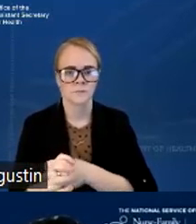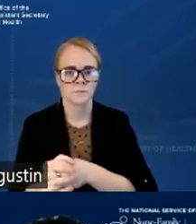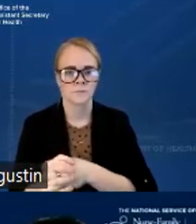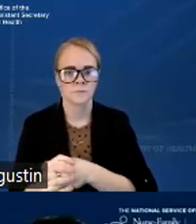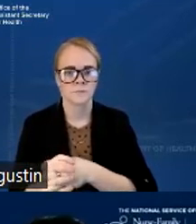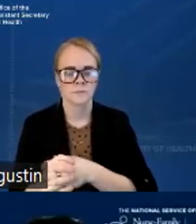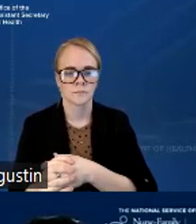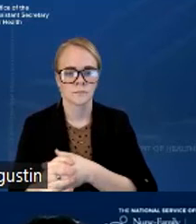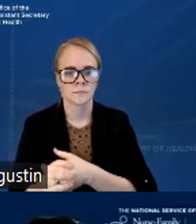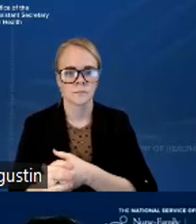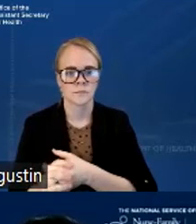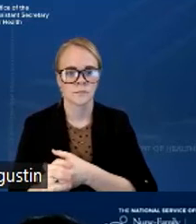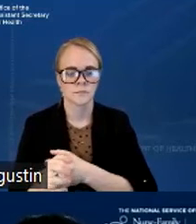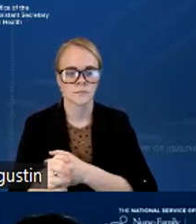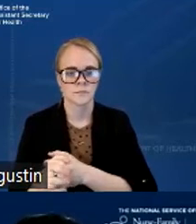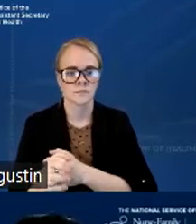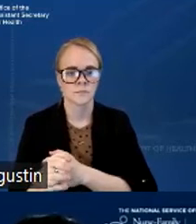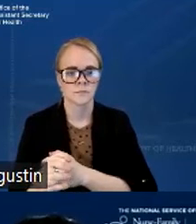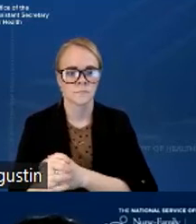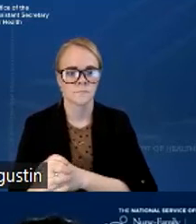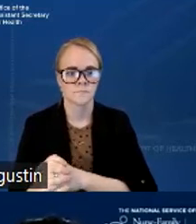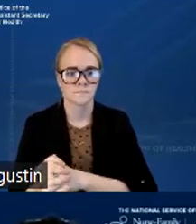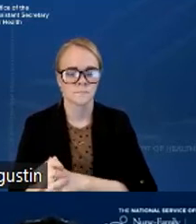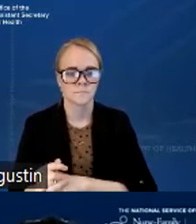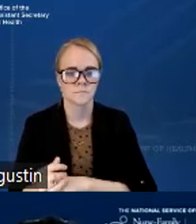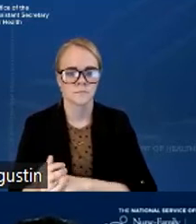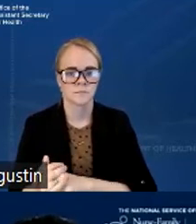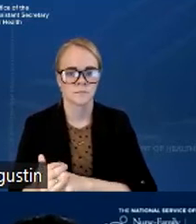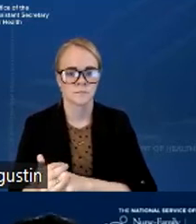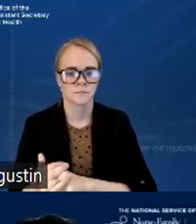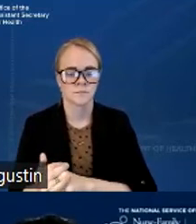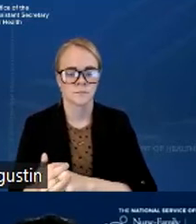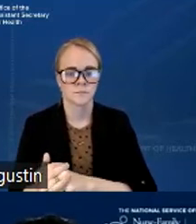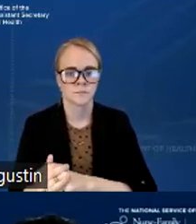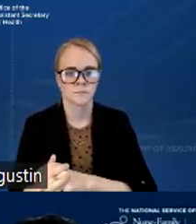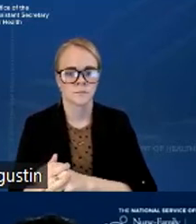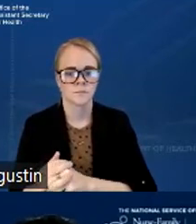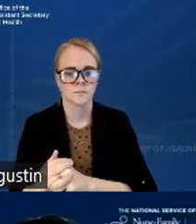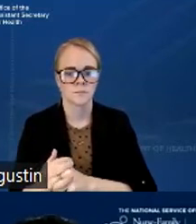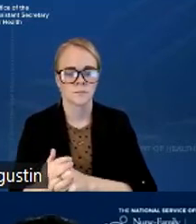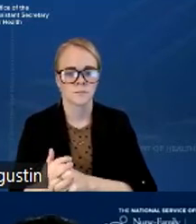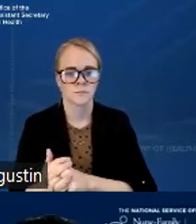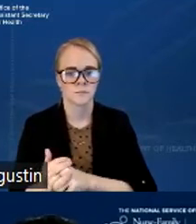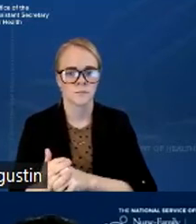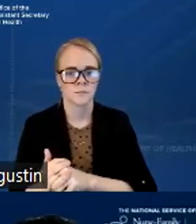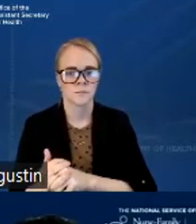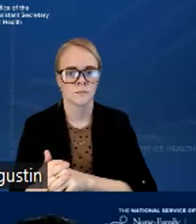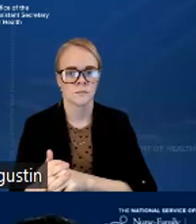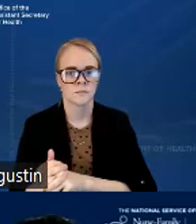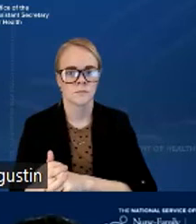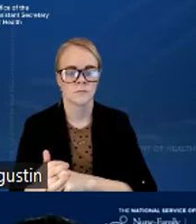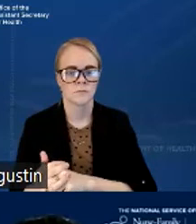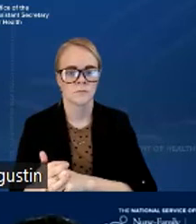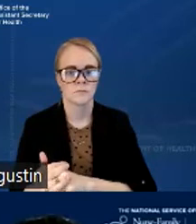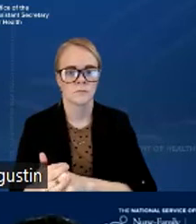but a number of our participants have a goal of weight loss, and so the weight scale can help with just knowing where they're at.